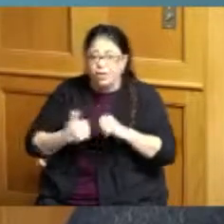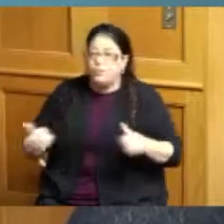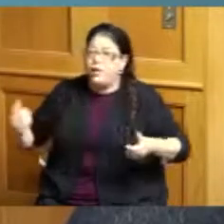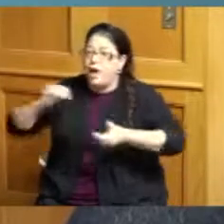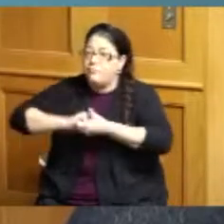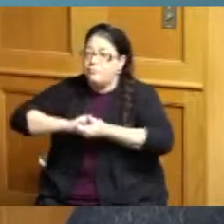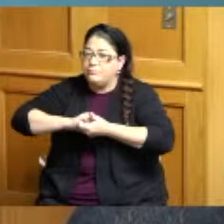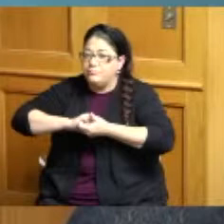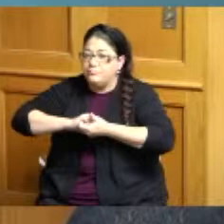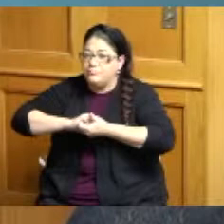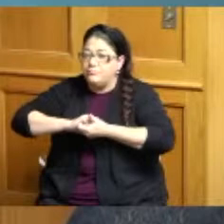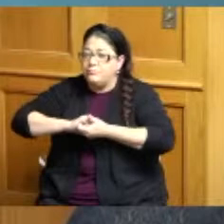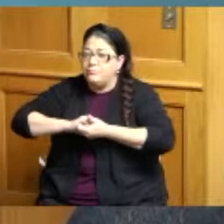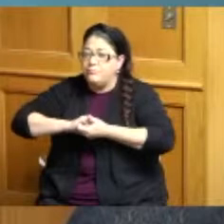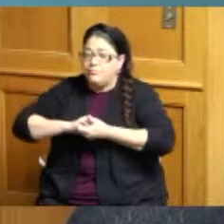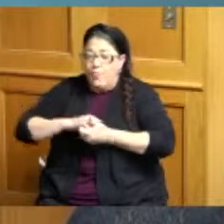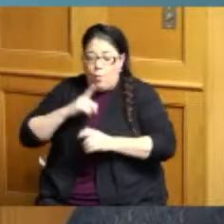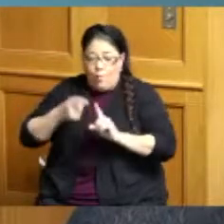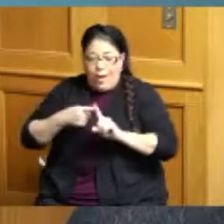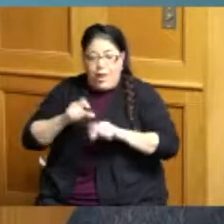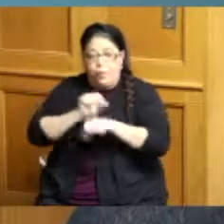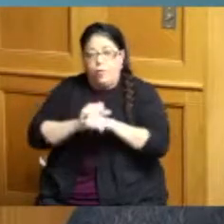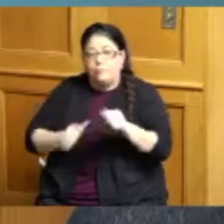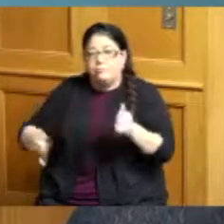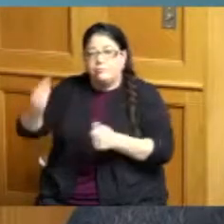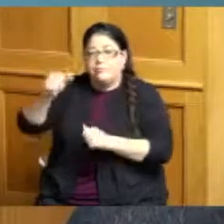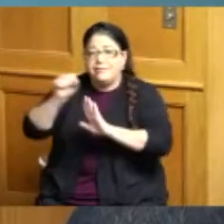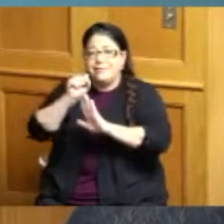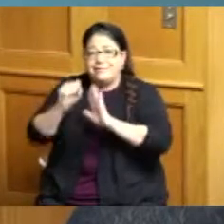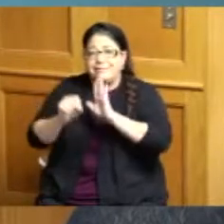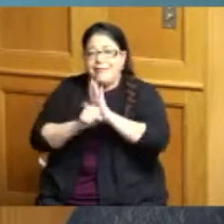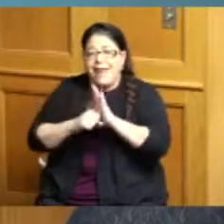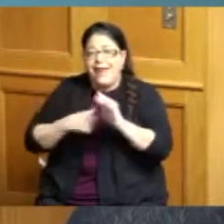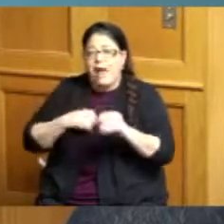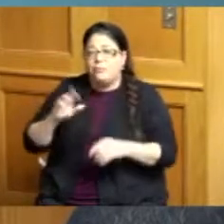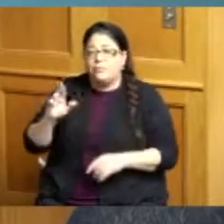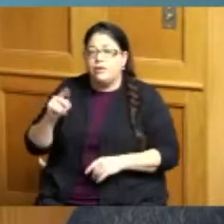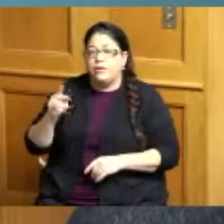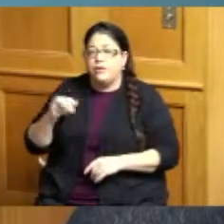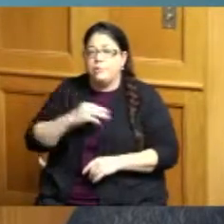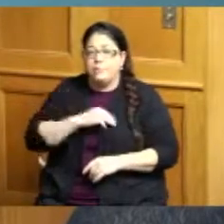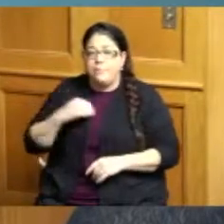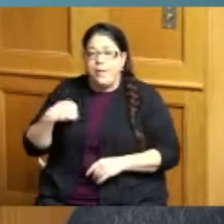that when I was at the state I was the ranking member of Transportation on the finance committee